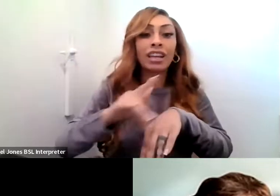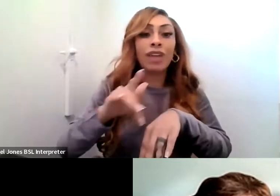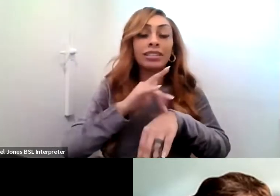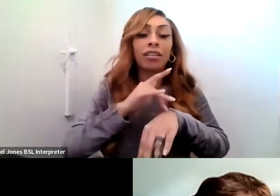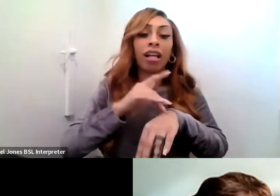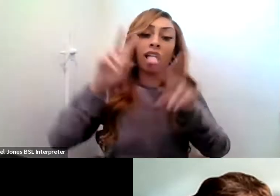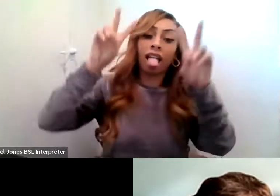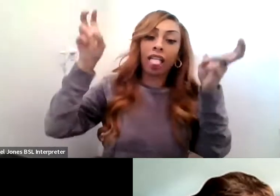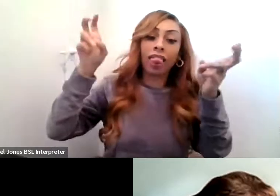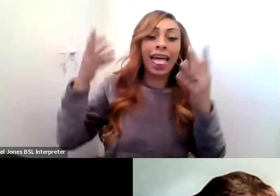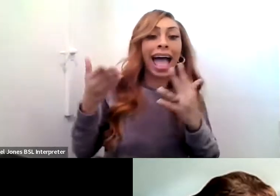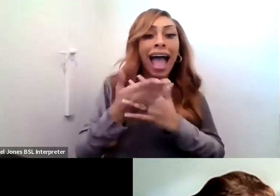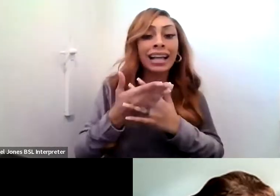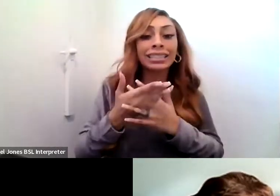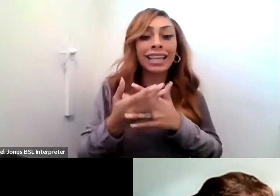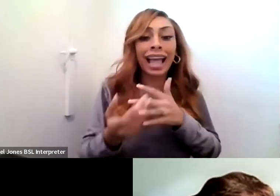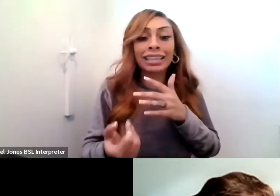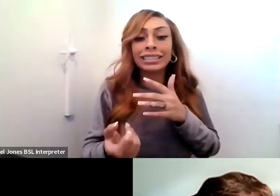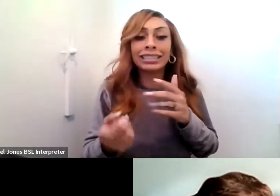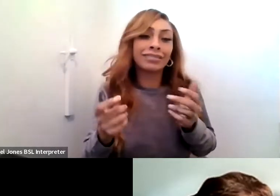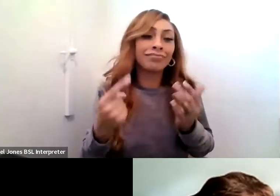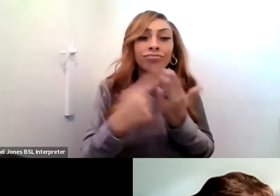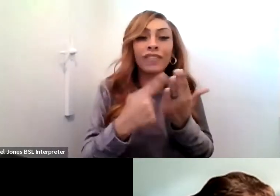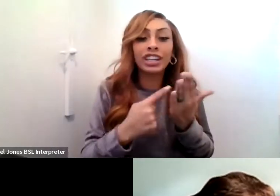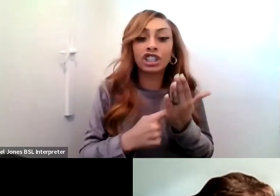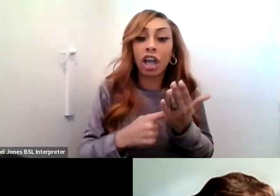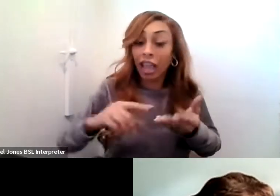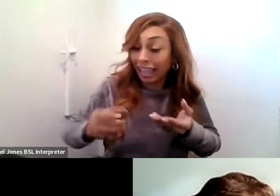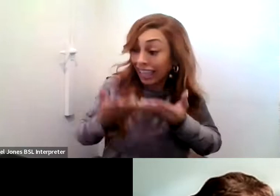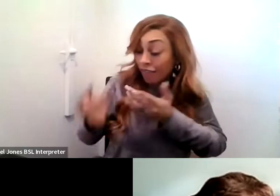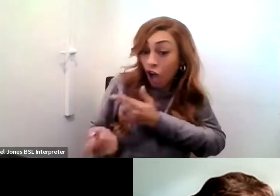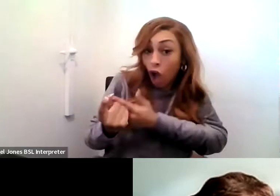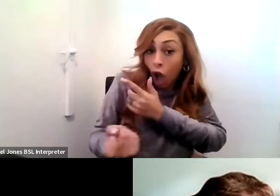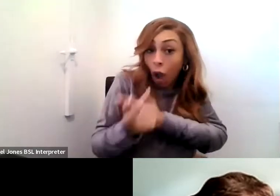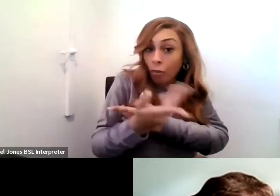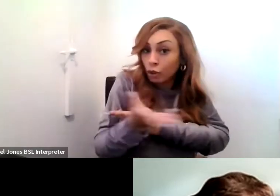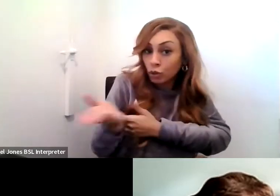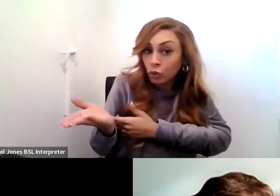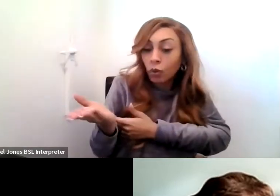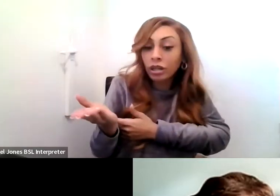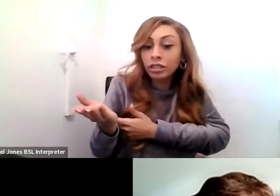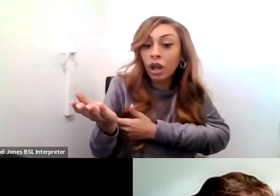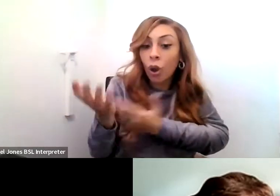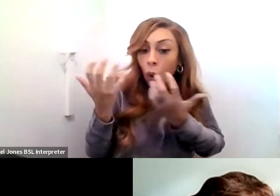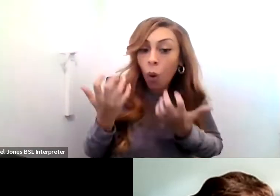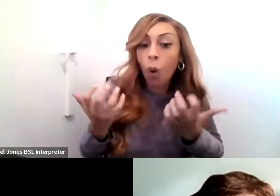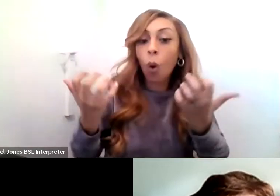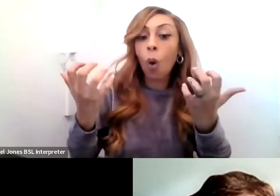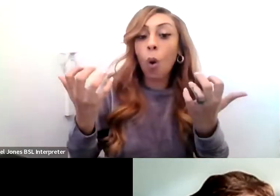into an opportunity for creative growth that will maybe give audiences who are signers a far broader,